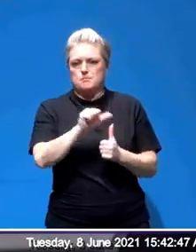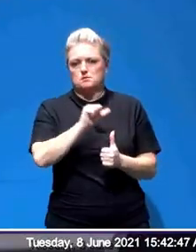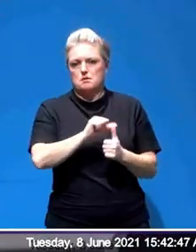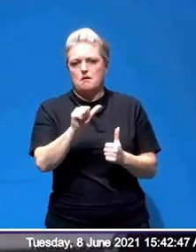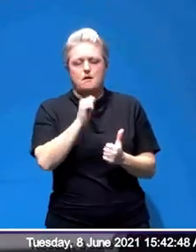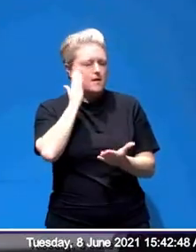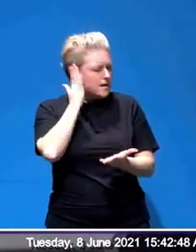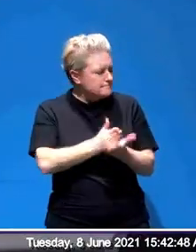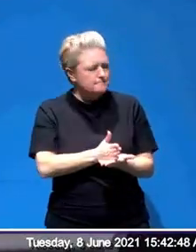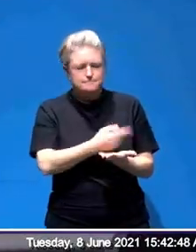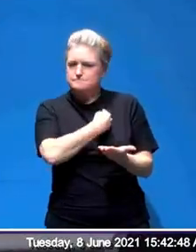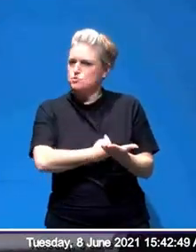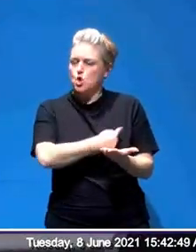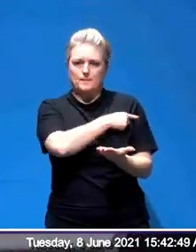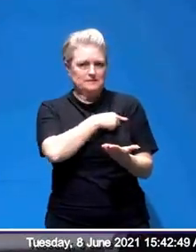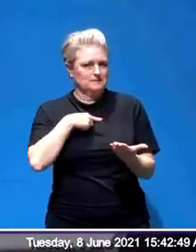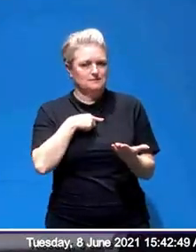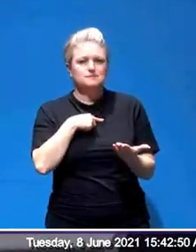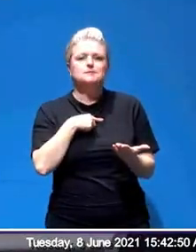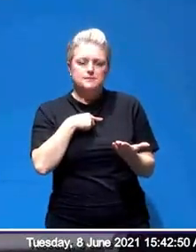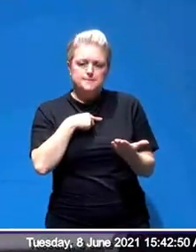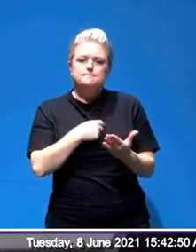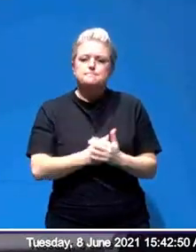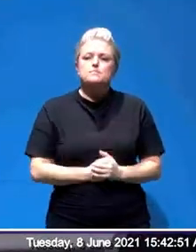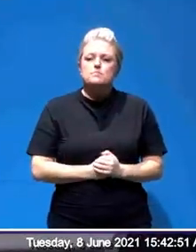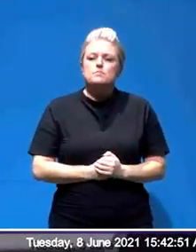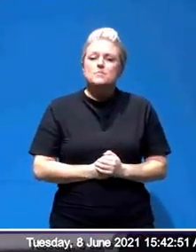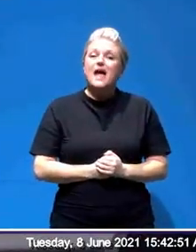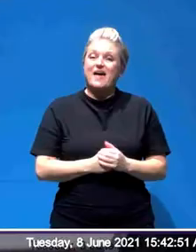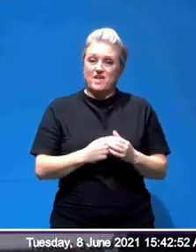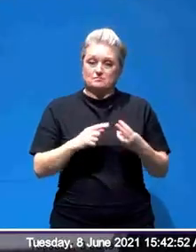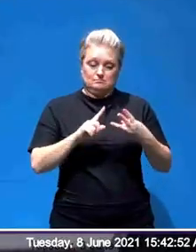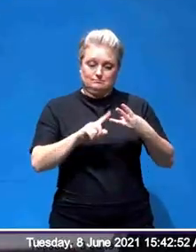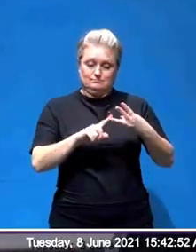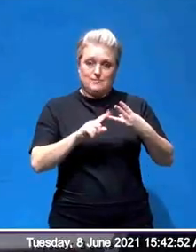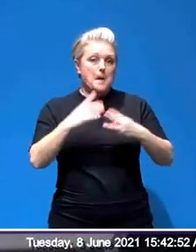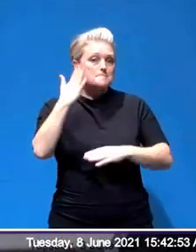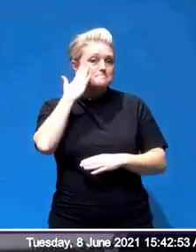And obviously listening to Karen Rogers this morning, again, you know, we